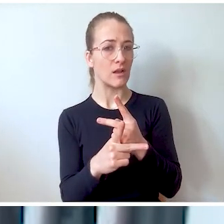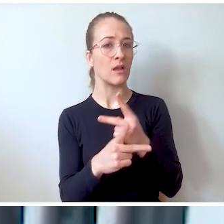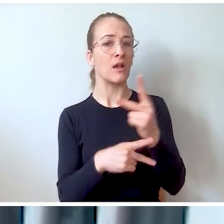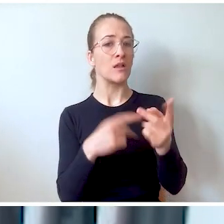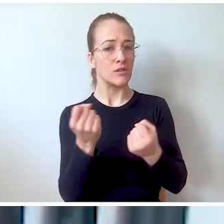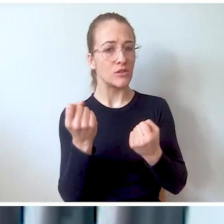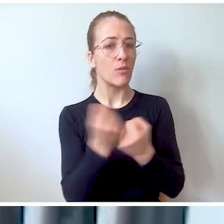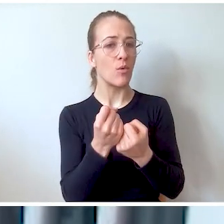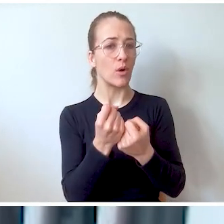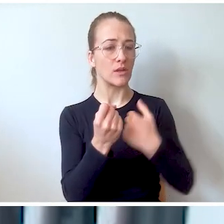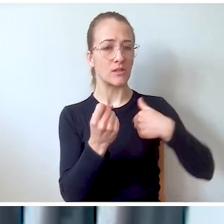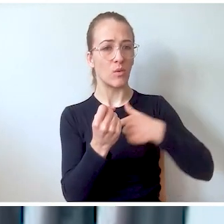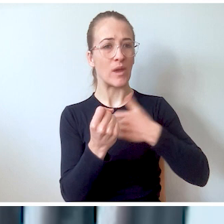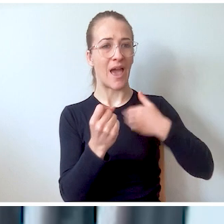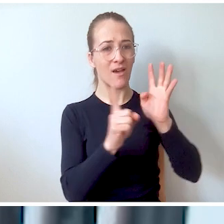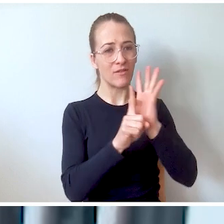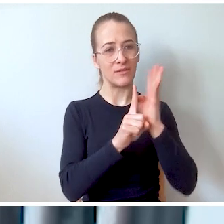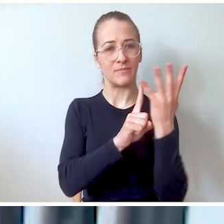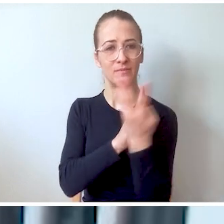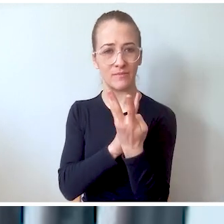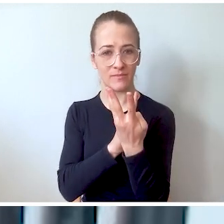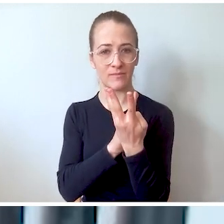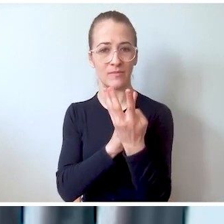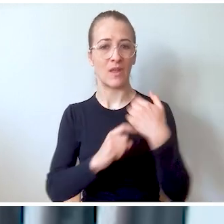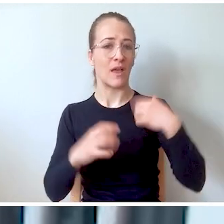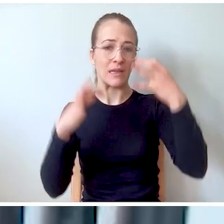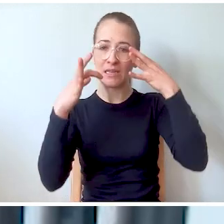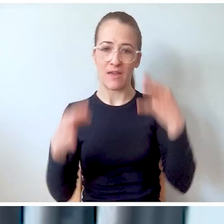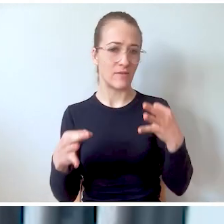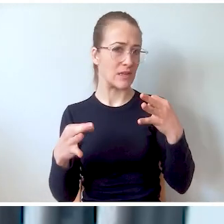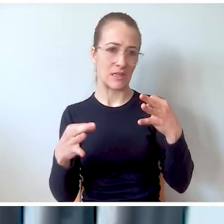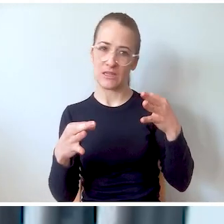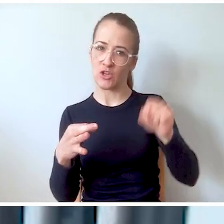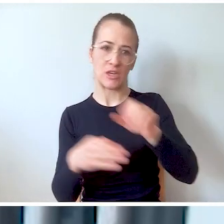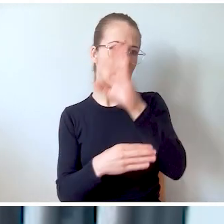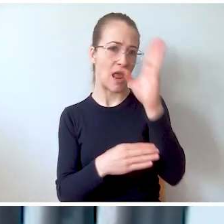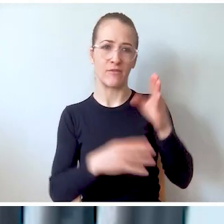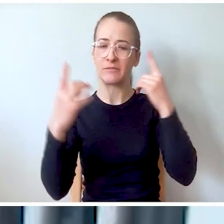that we find around us. I certainly could never have gotten to where I am today